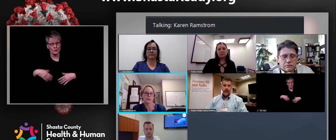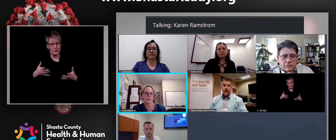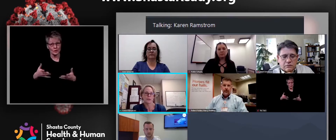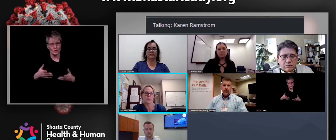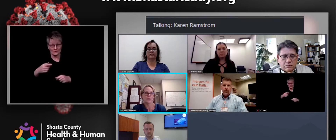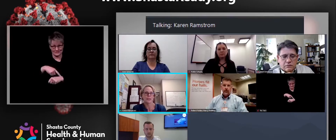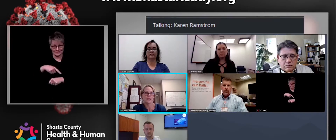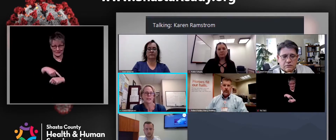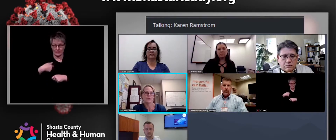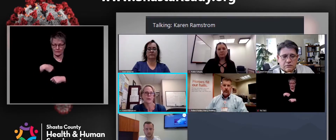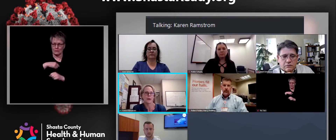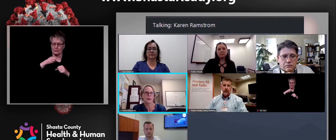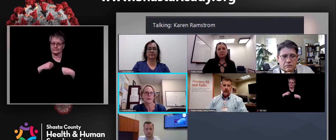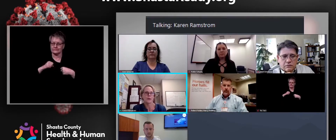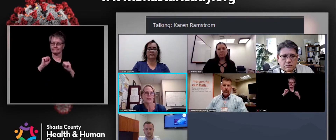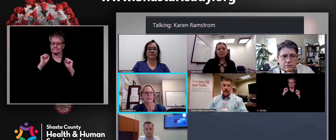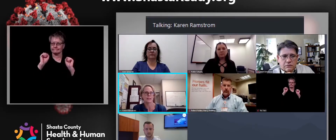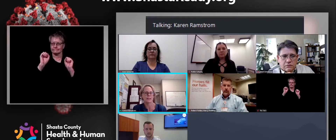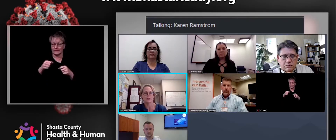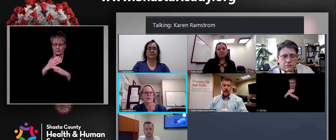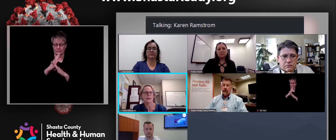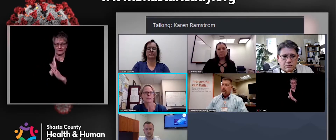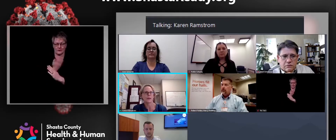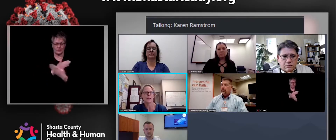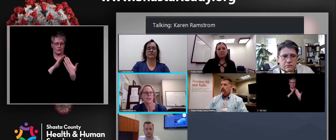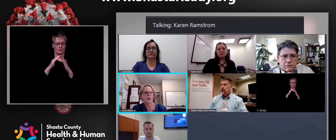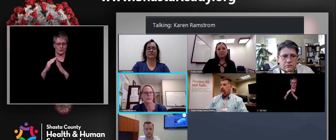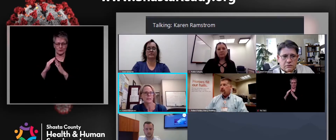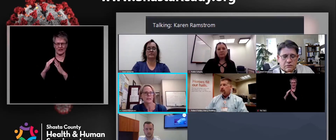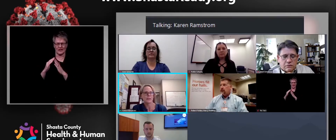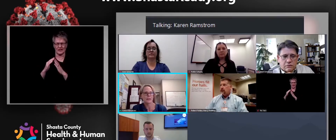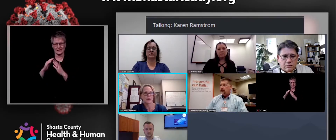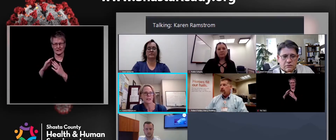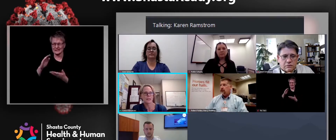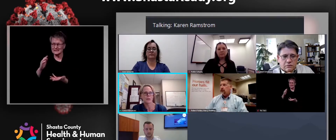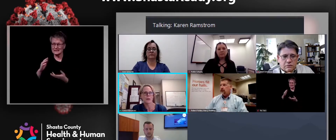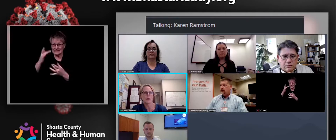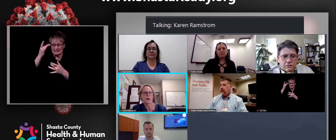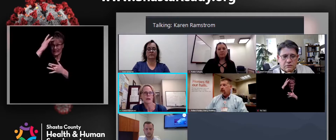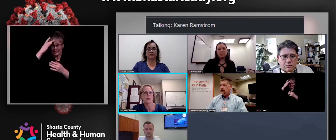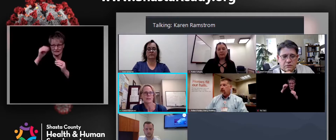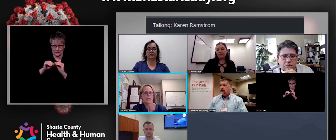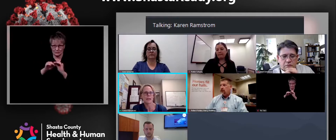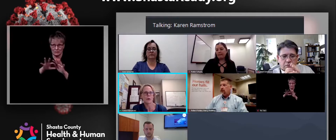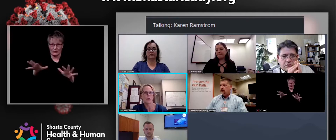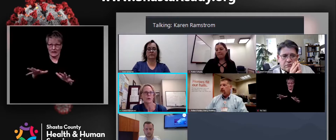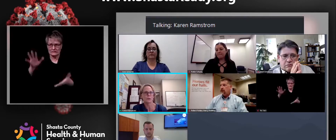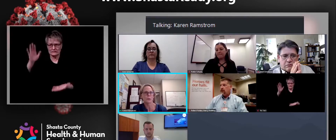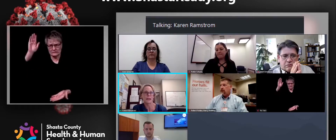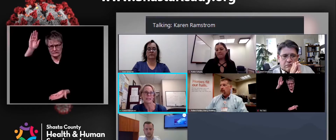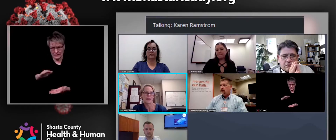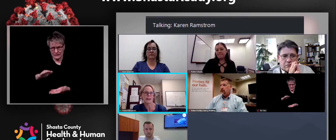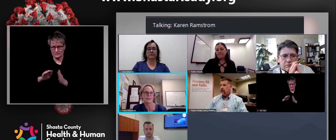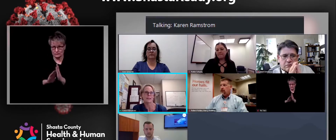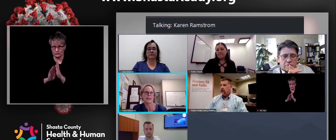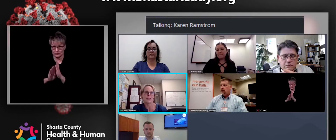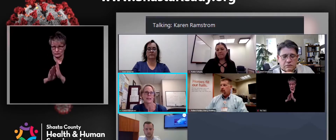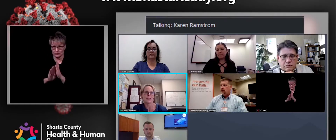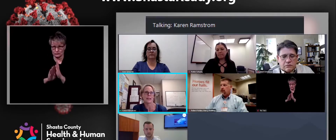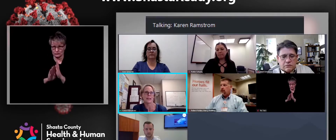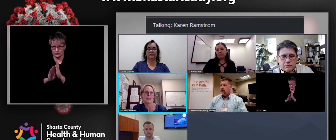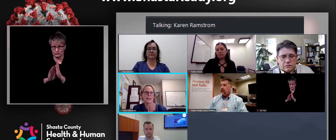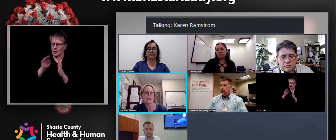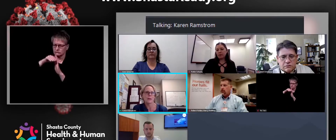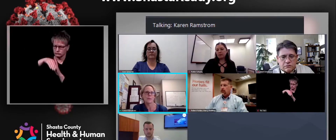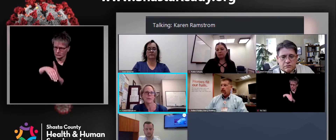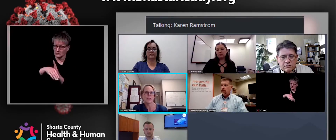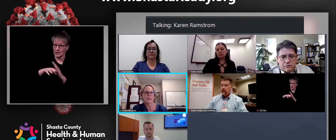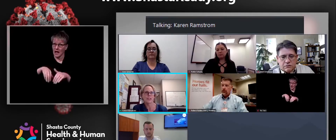future surges and from the COVID-19 variants from taking hold by getting vaccinated. And